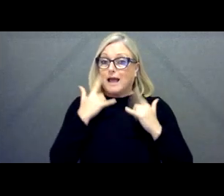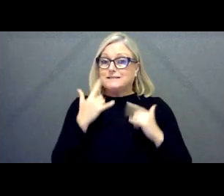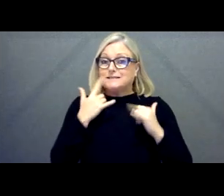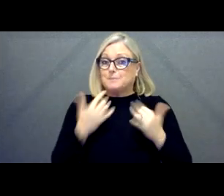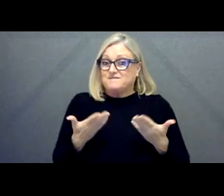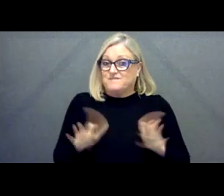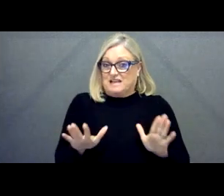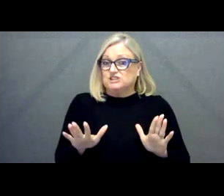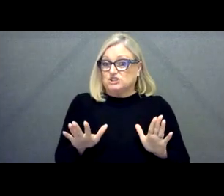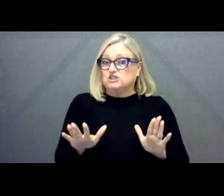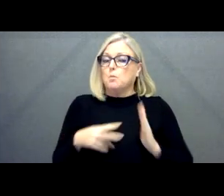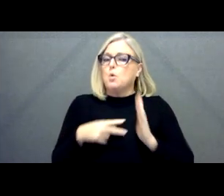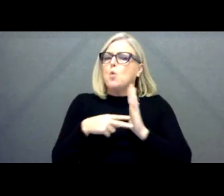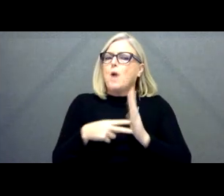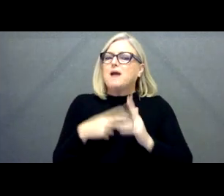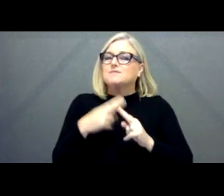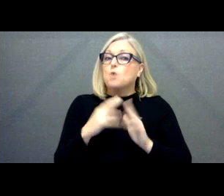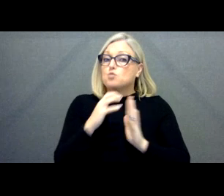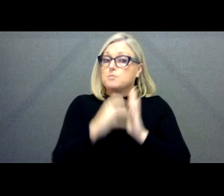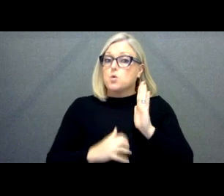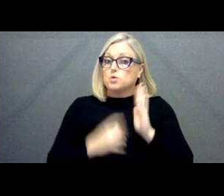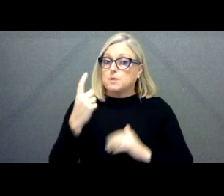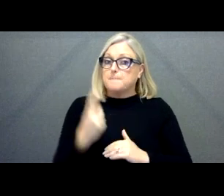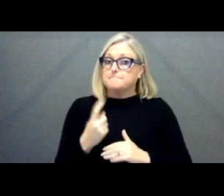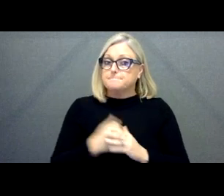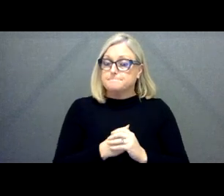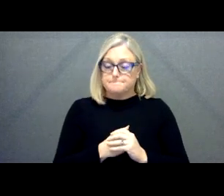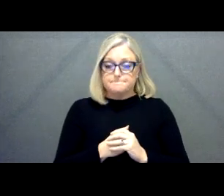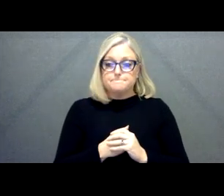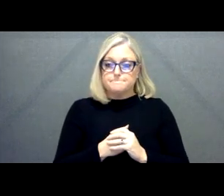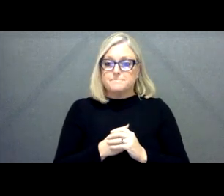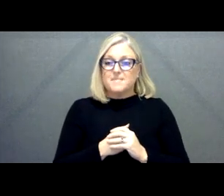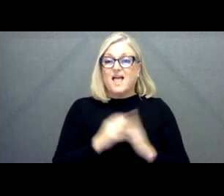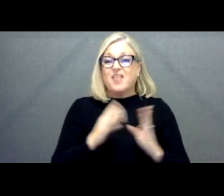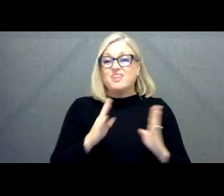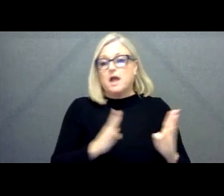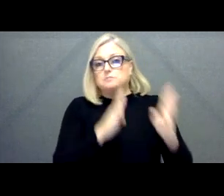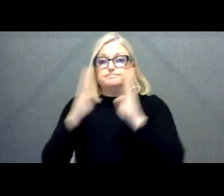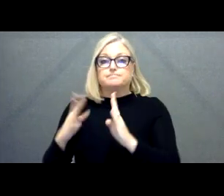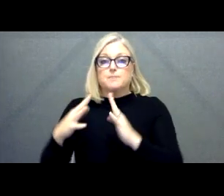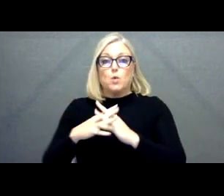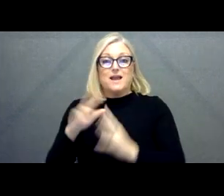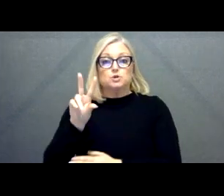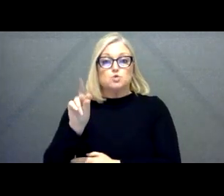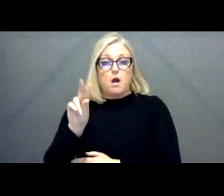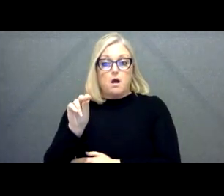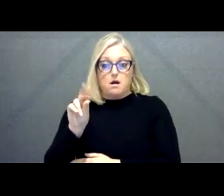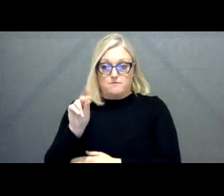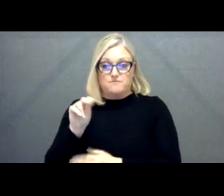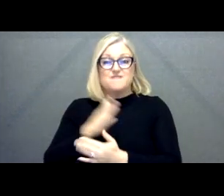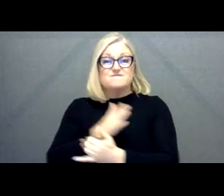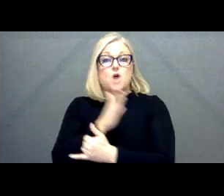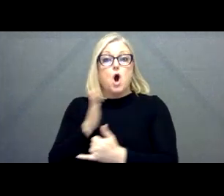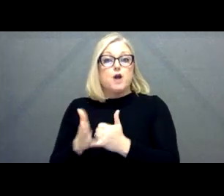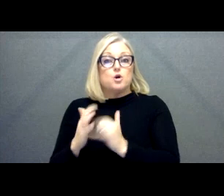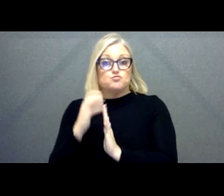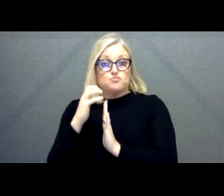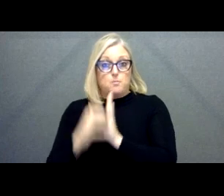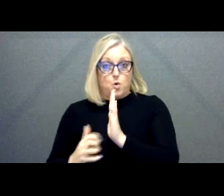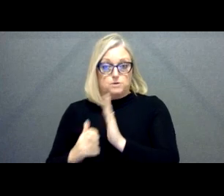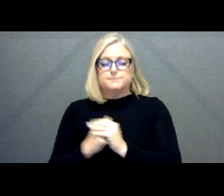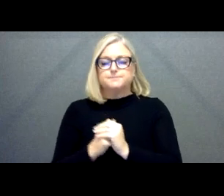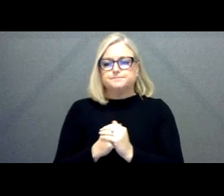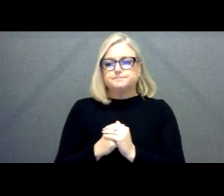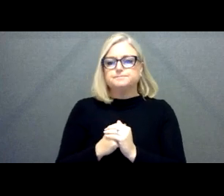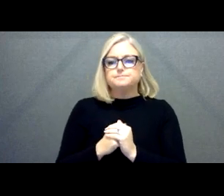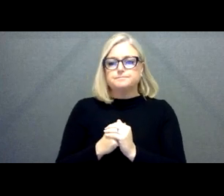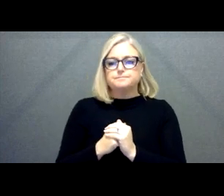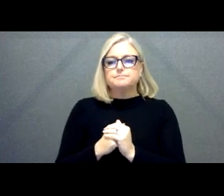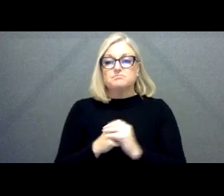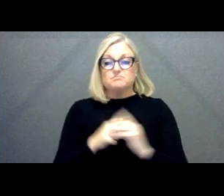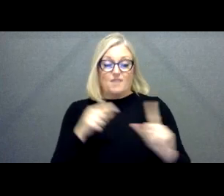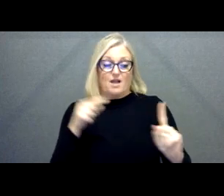for um that report at week 12 um at our final report um the participant disclosed a decrease in